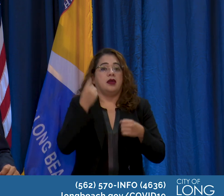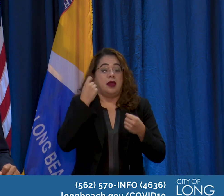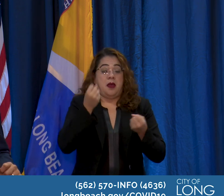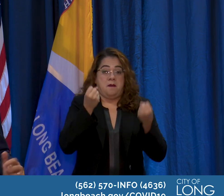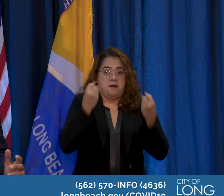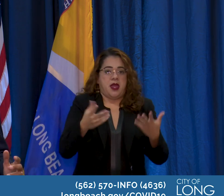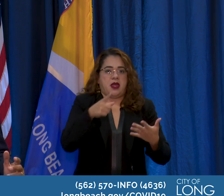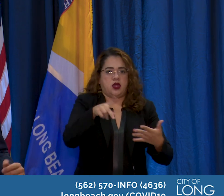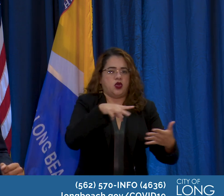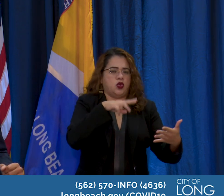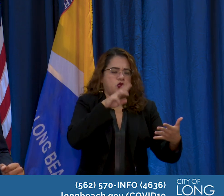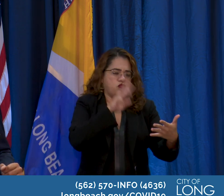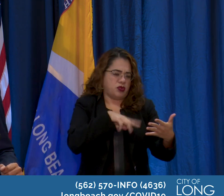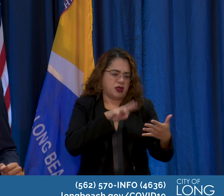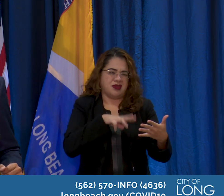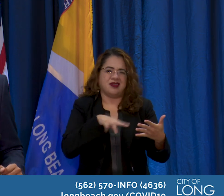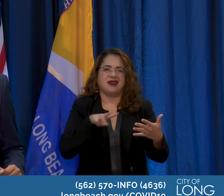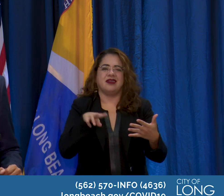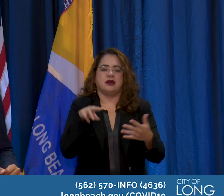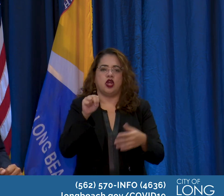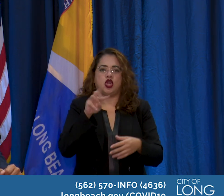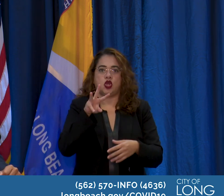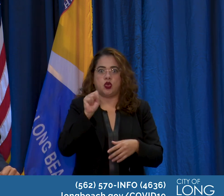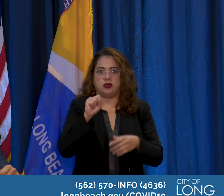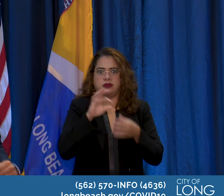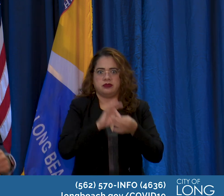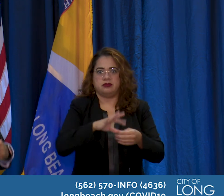now what is happening across the country as it relates to COVID-19.